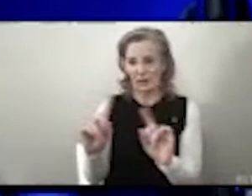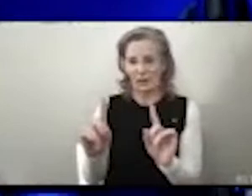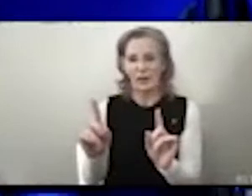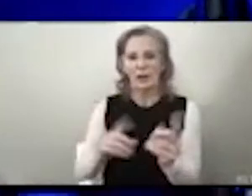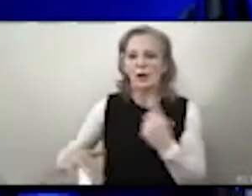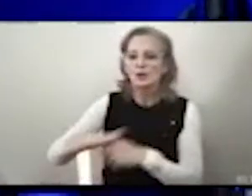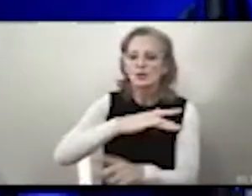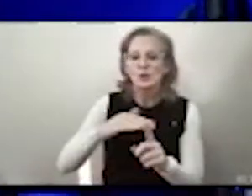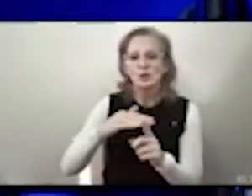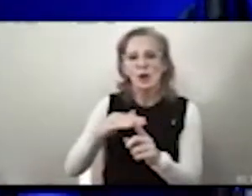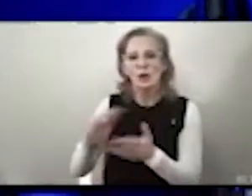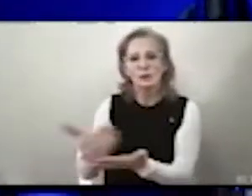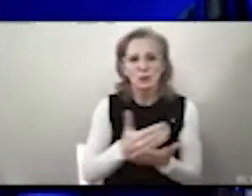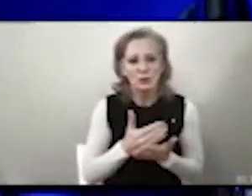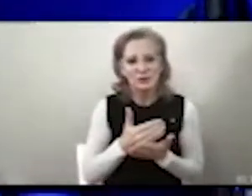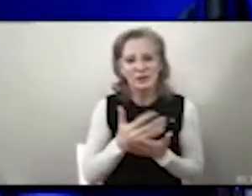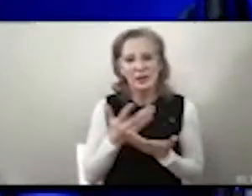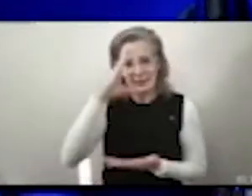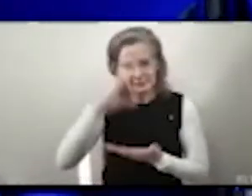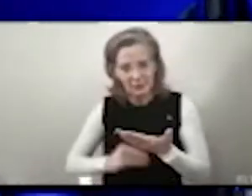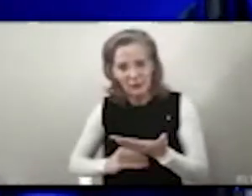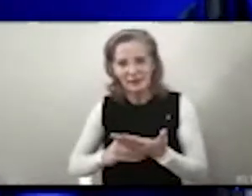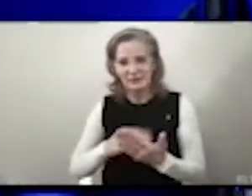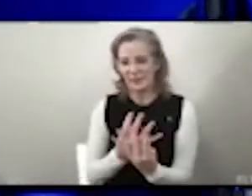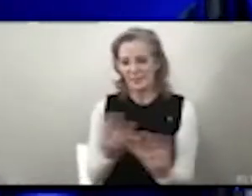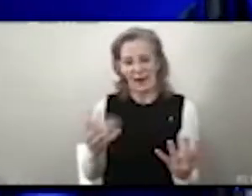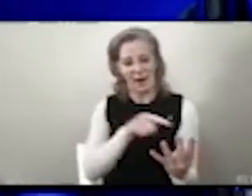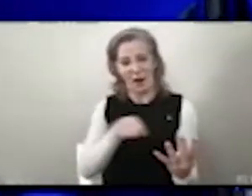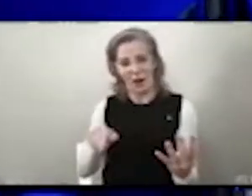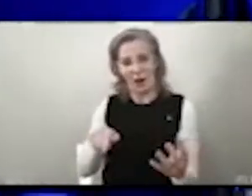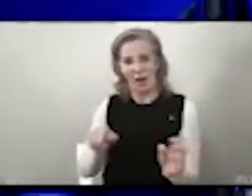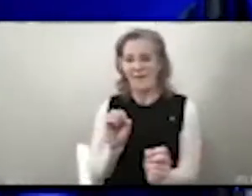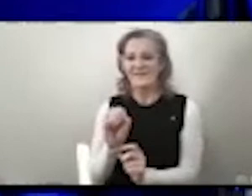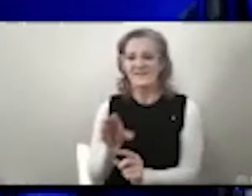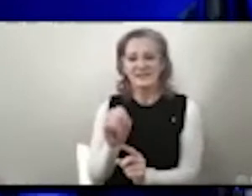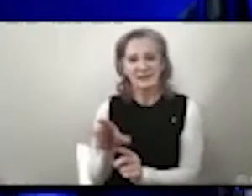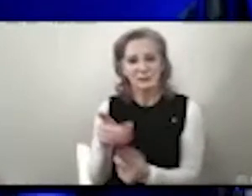development of Scotland's new social security system, but meaningful engagement